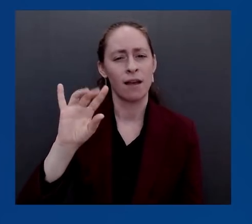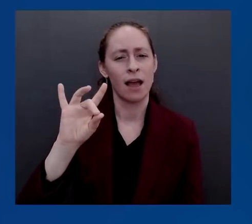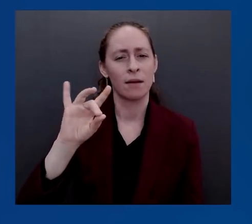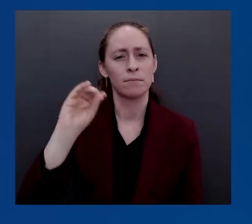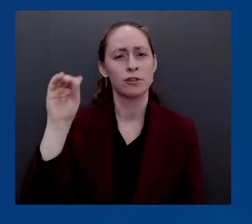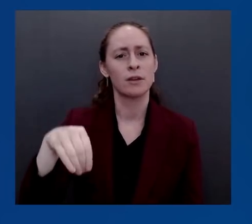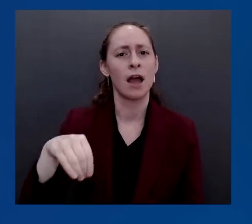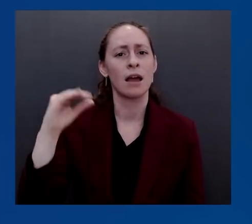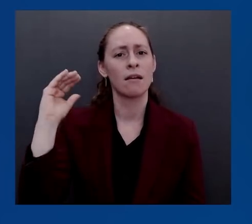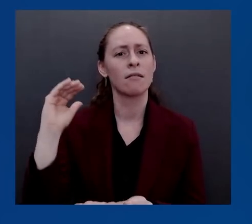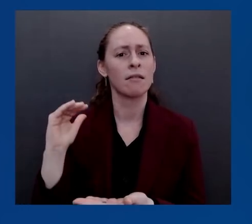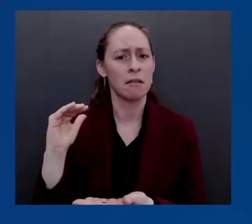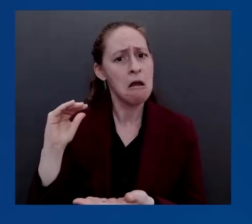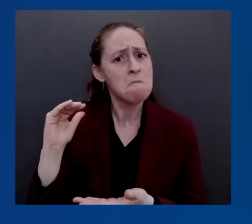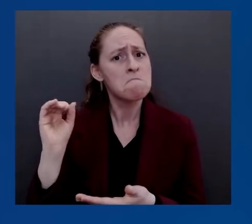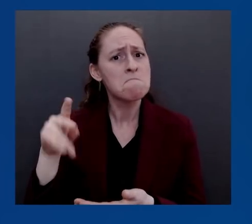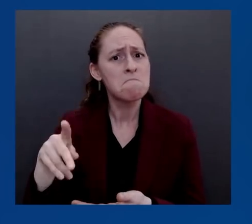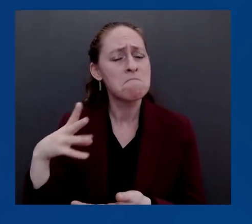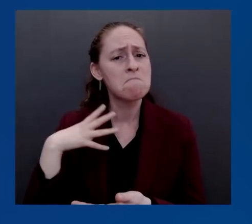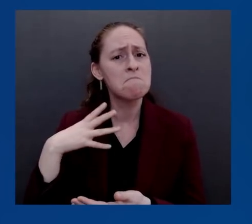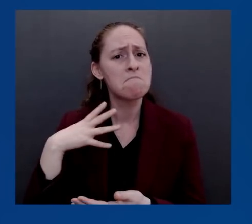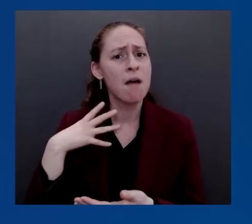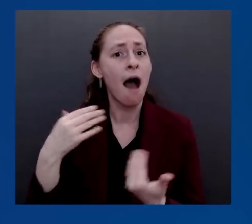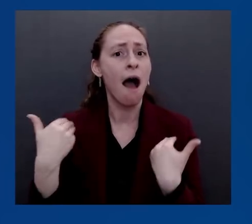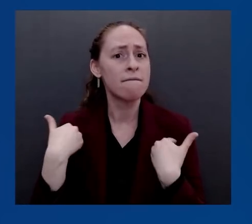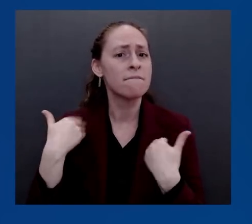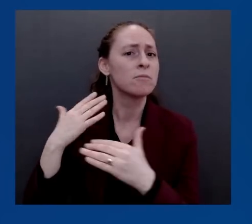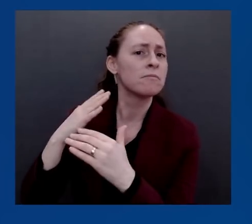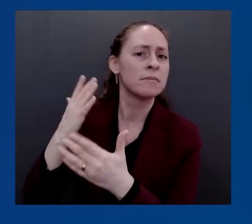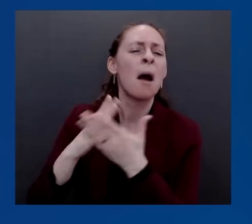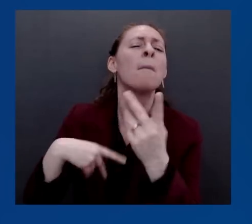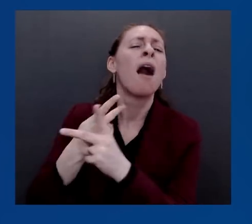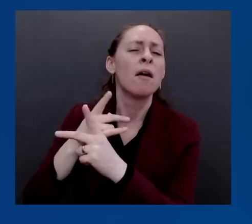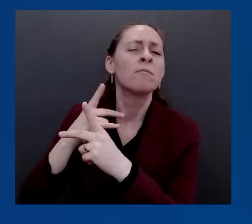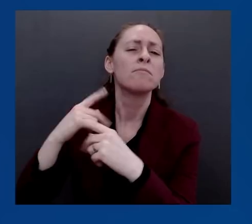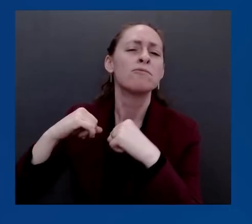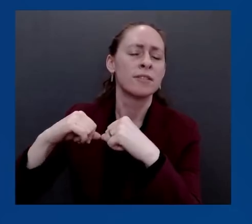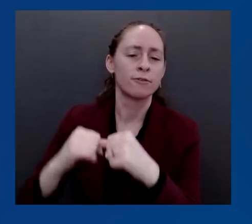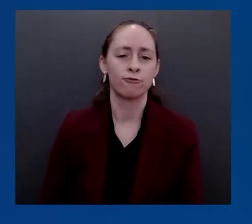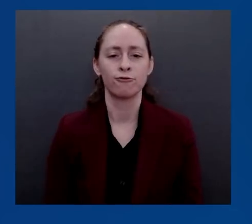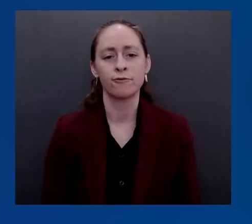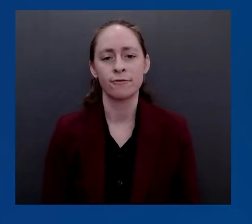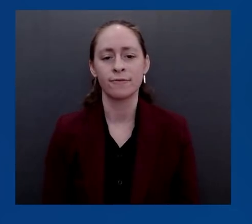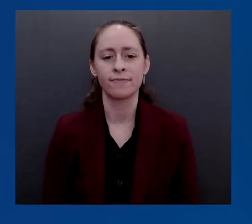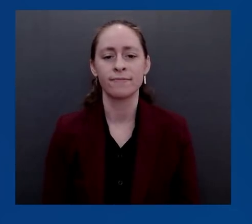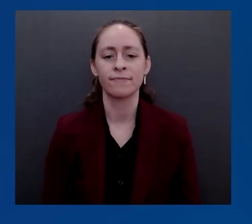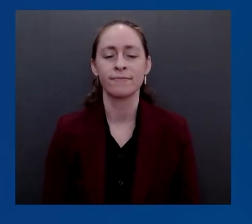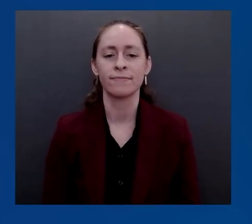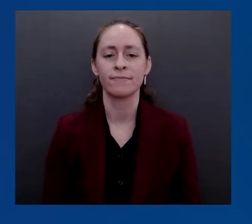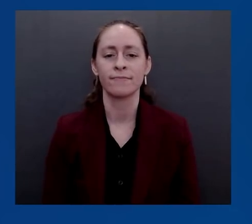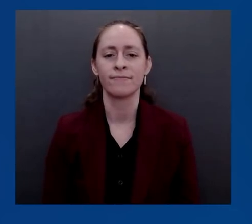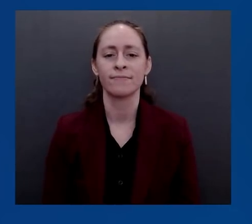a large cohort study from the CDC, recently put out in the MMWR -- their VISION Network.